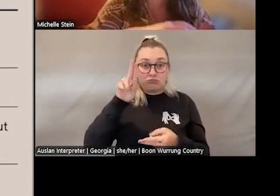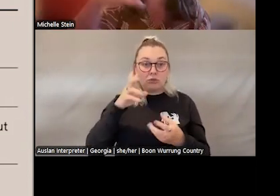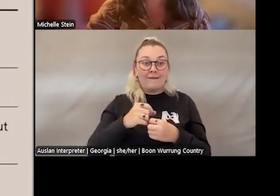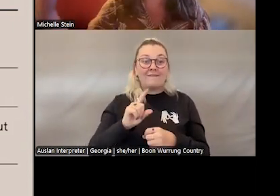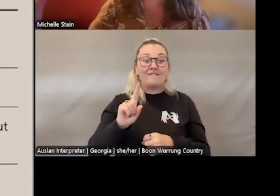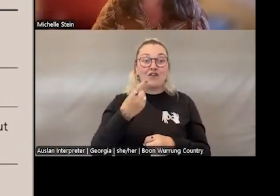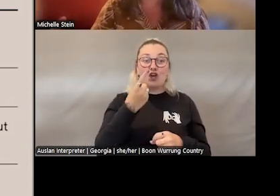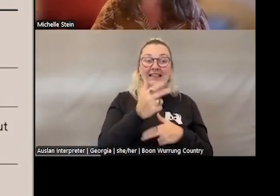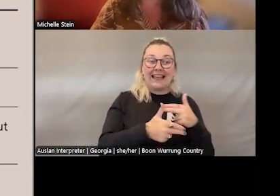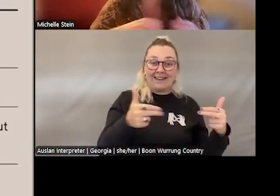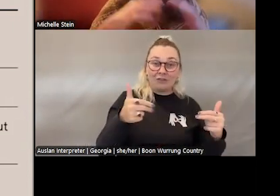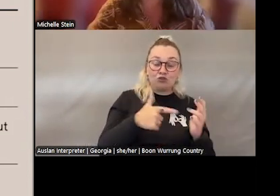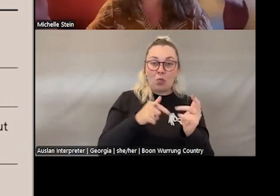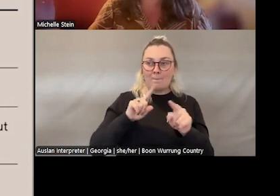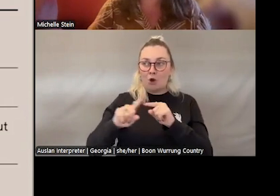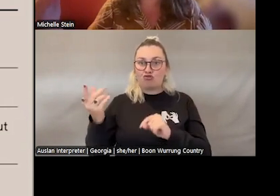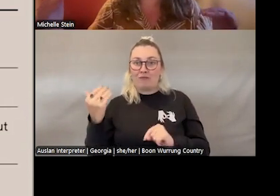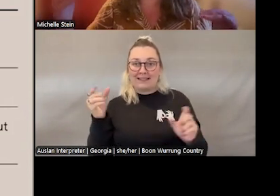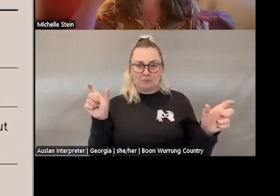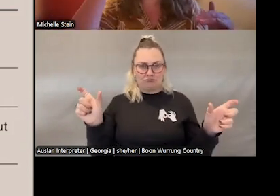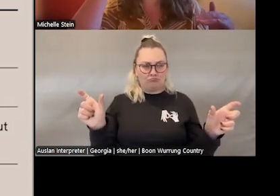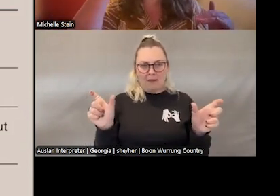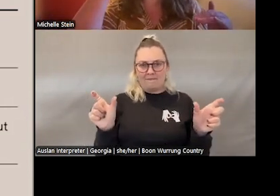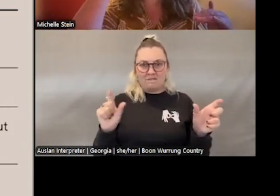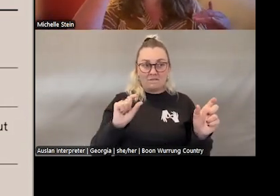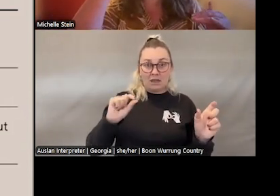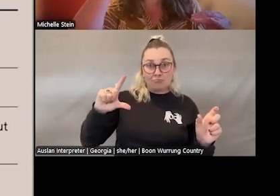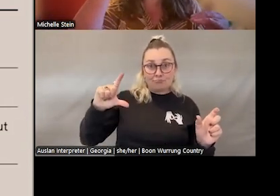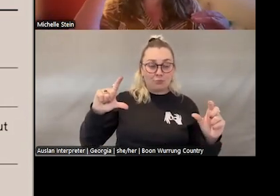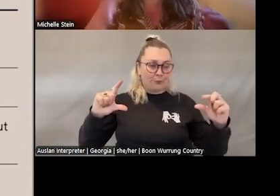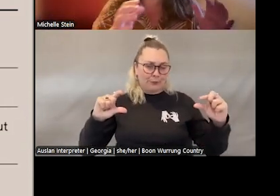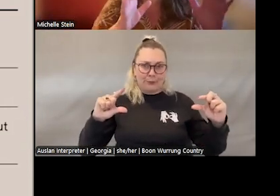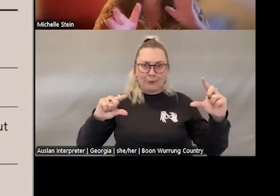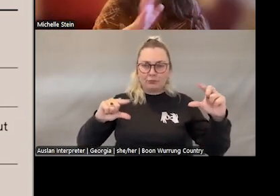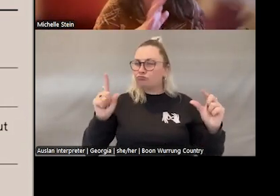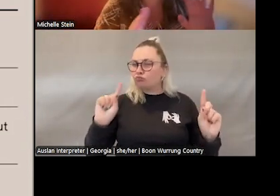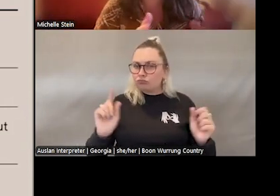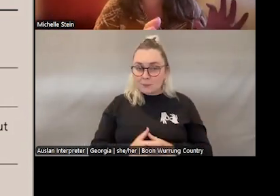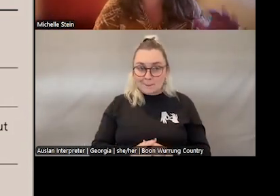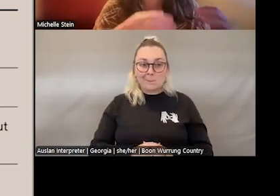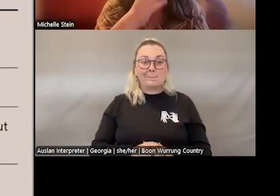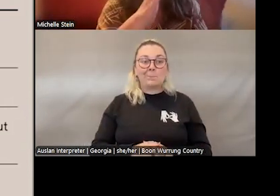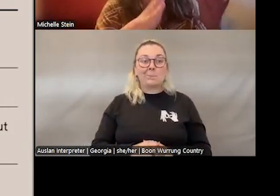gift to the most recent gift and looking for an increase over time. Engagement ticketing ratio,